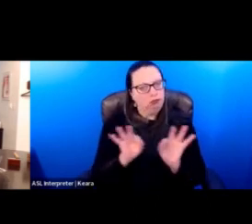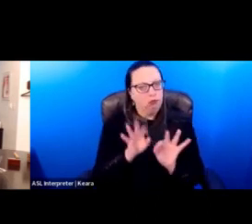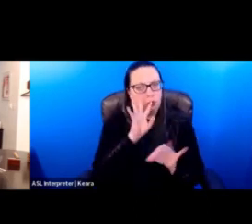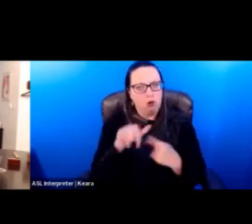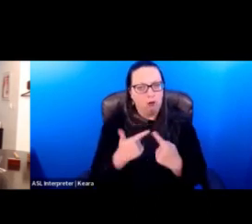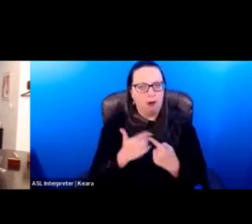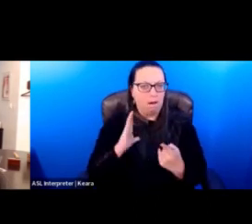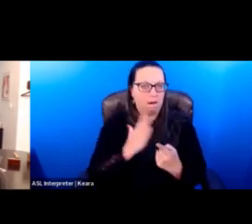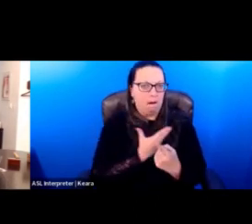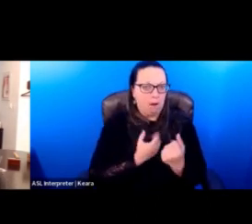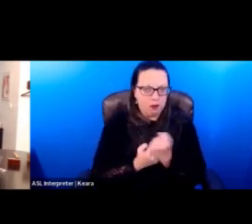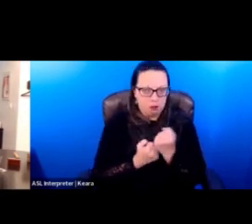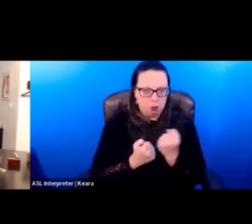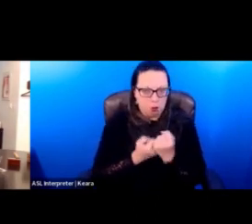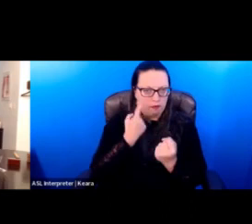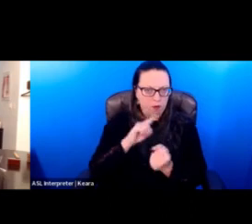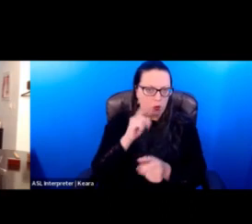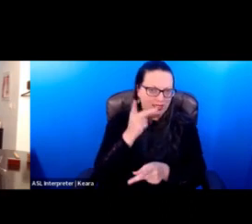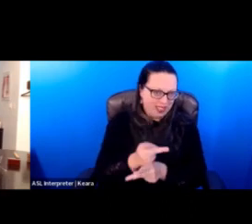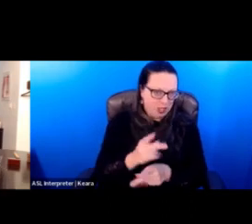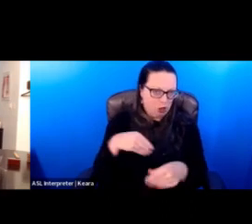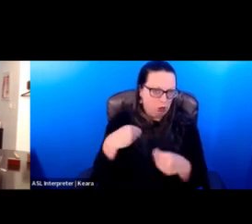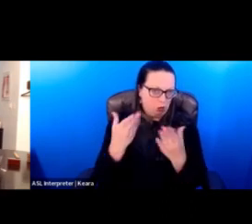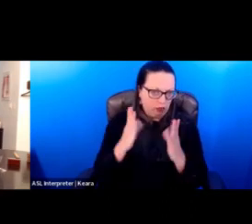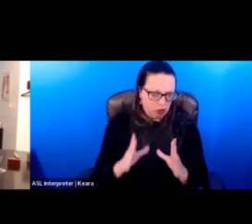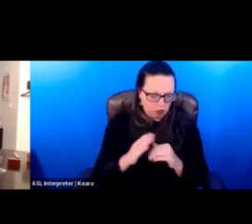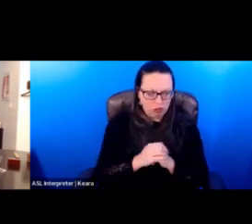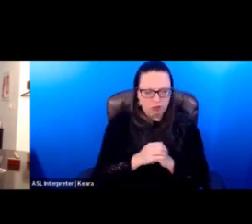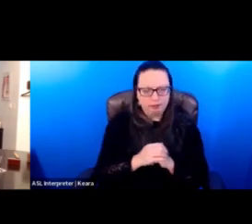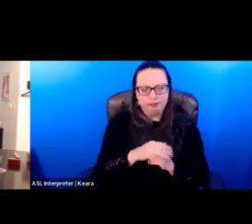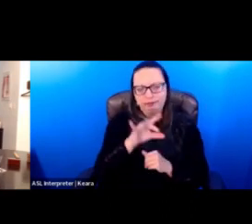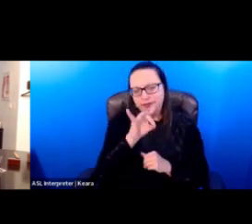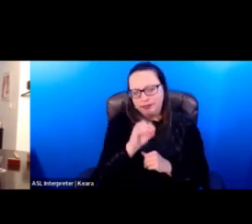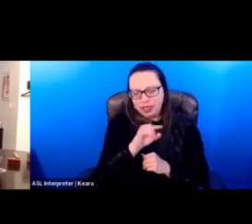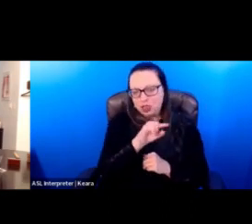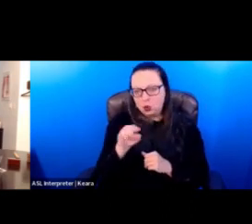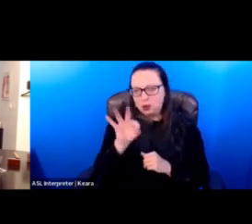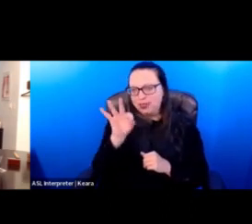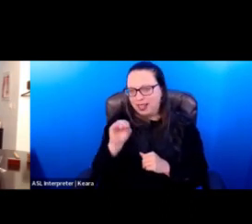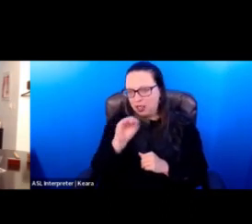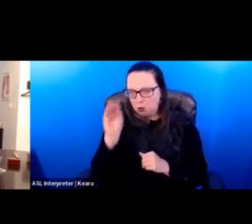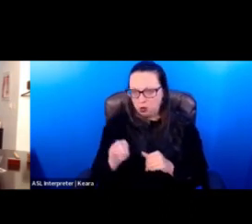caregivers, because 80 to really 90% of all long term care is not